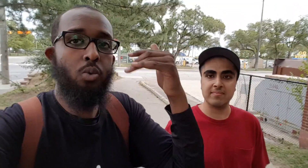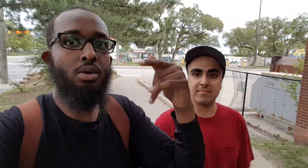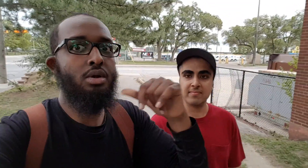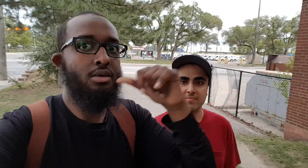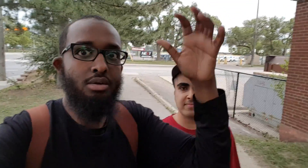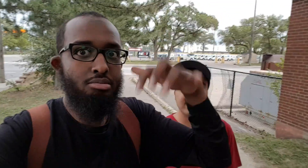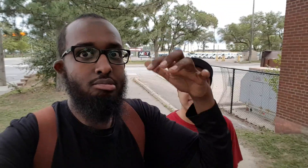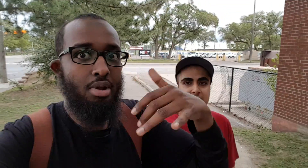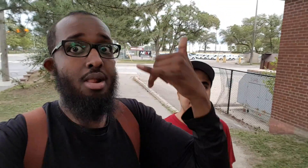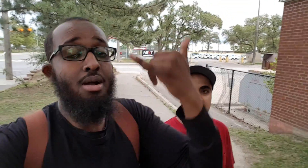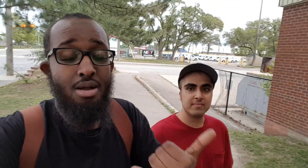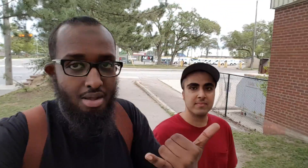I hope its doesn't rain right now.